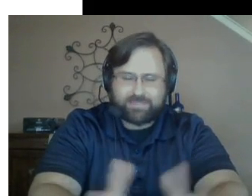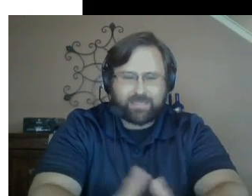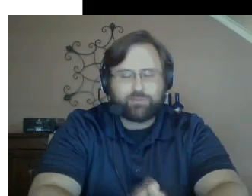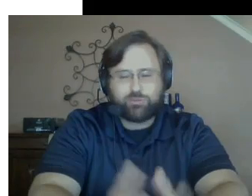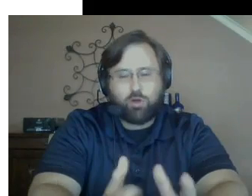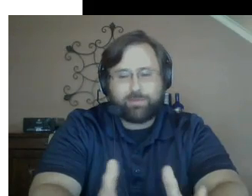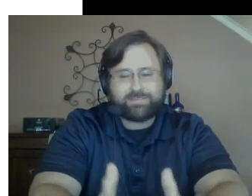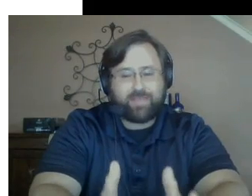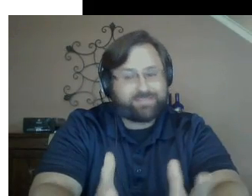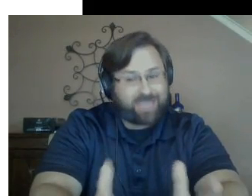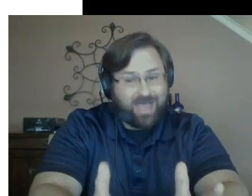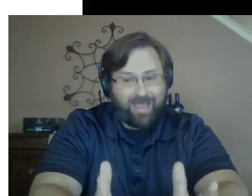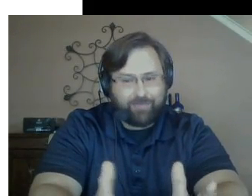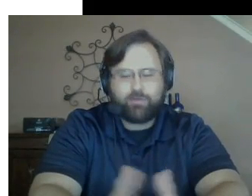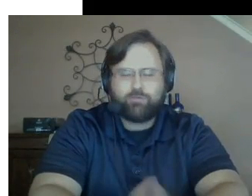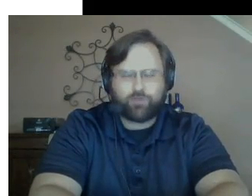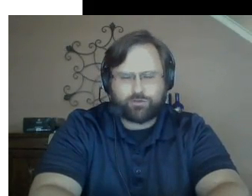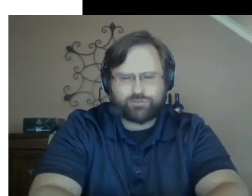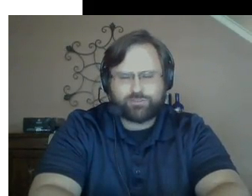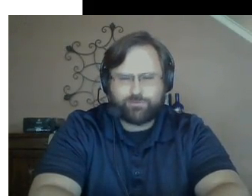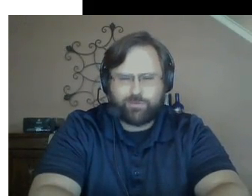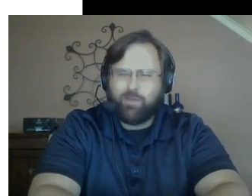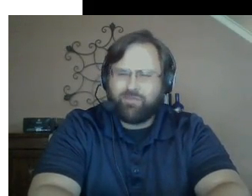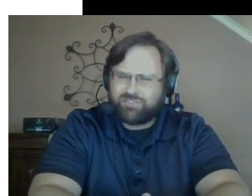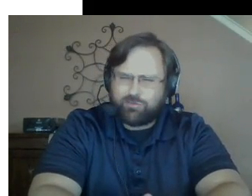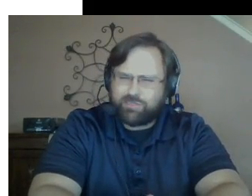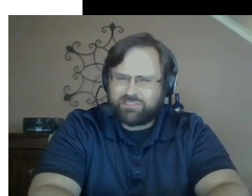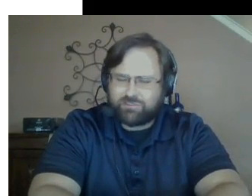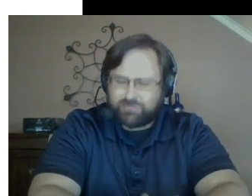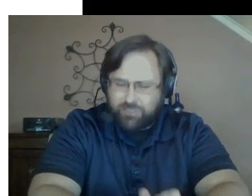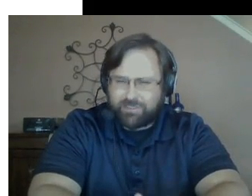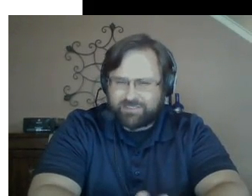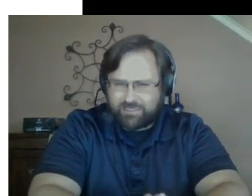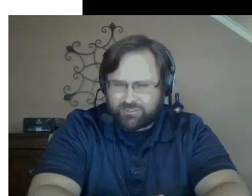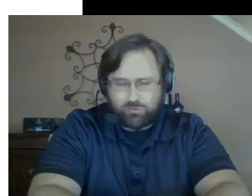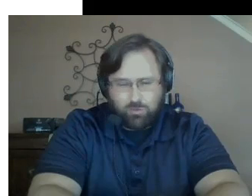sign language you always sign the time first these generalizations